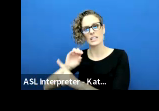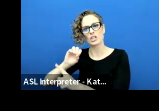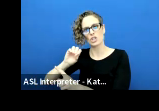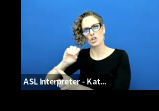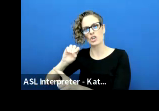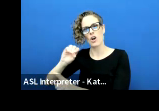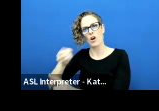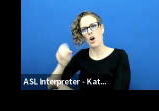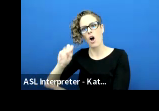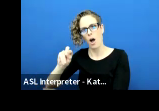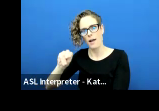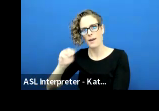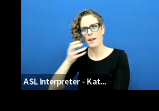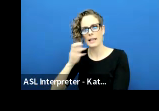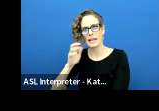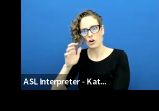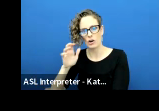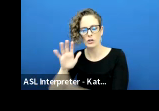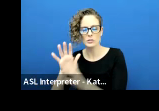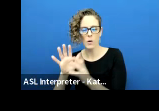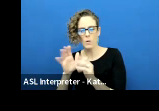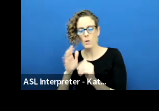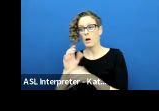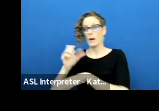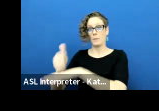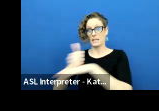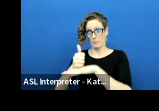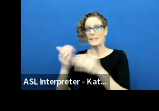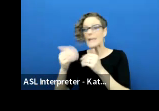complex routine so getting those things put in place and testing them is really important